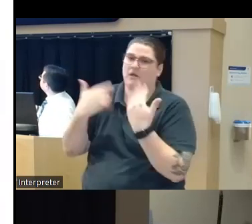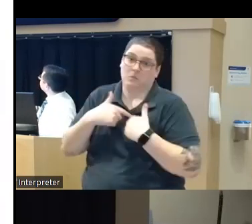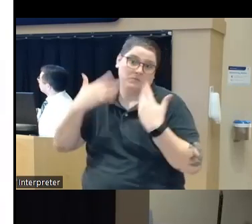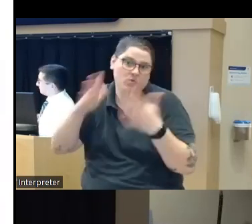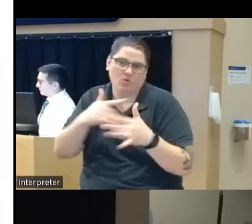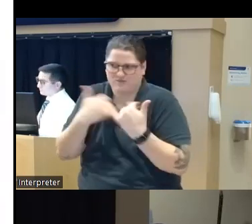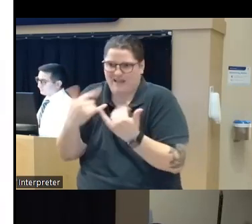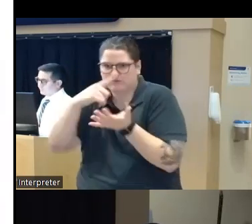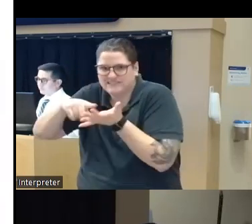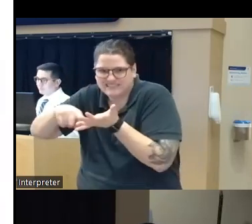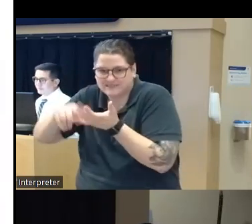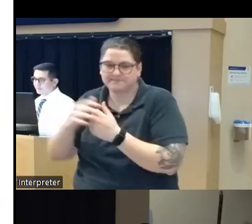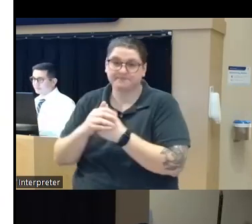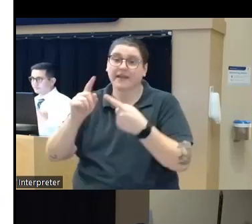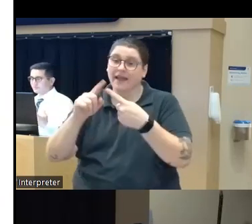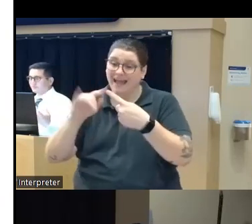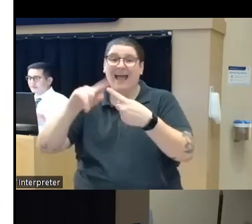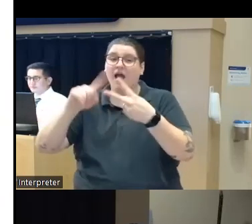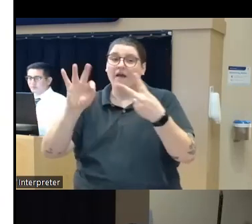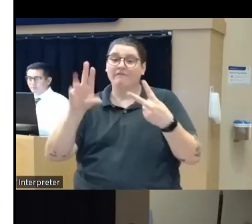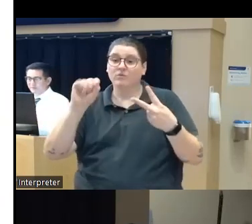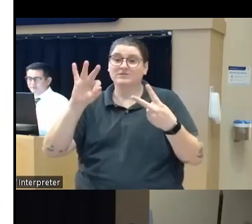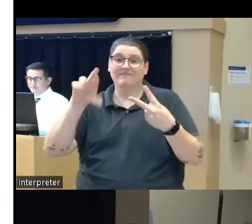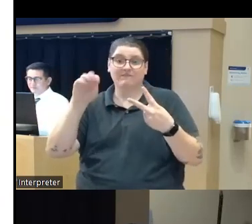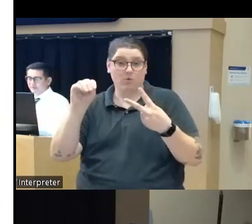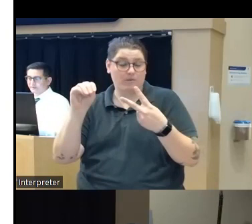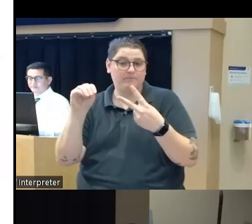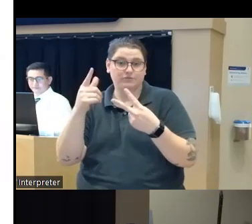also found that there were some future fusiform gyrus issues and face and word processing areas